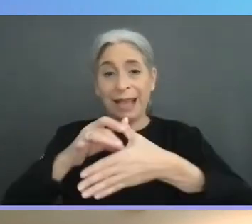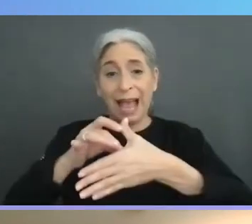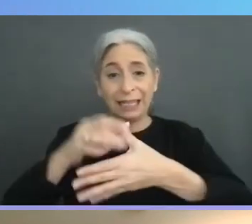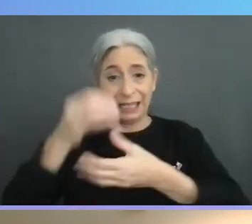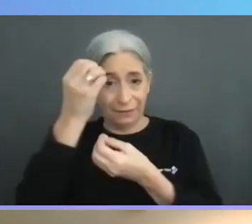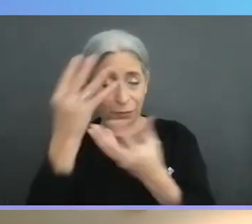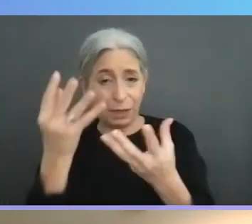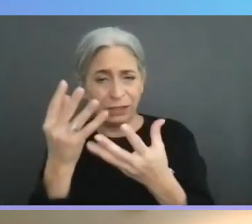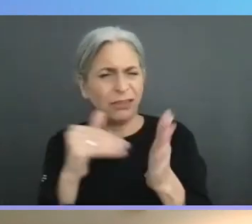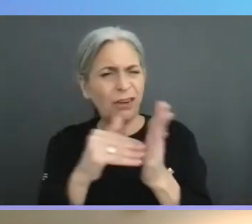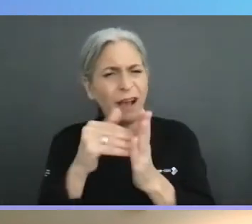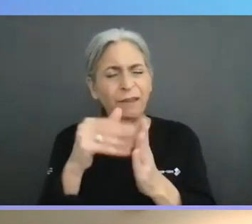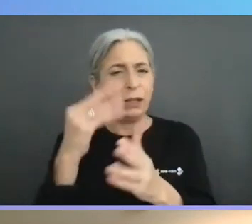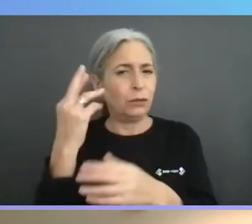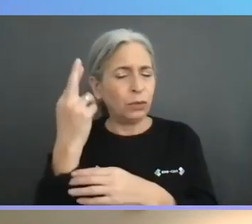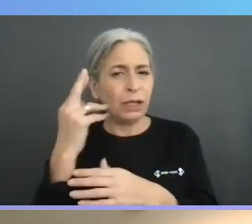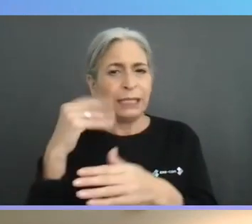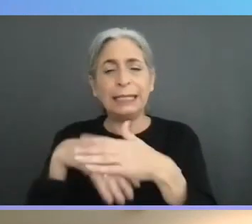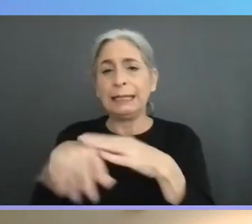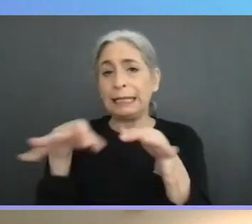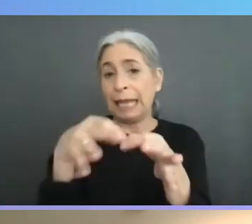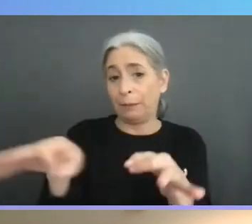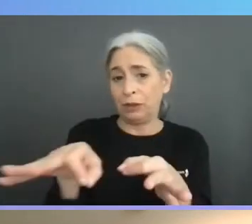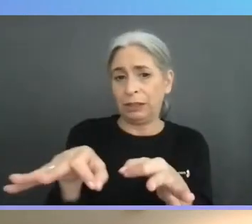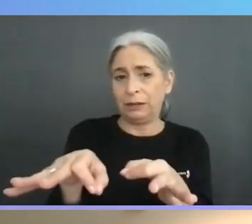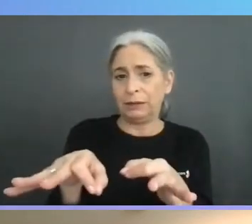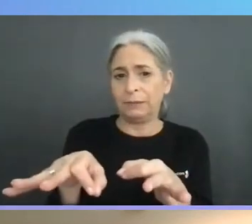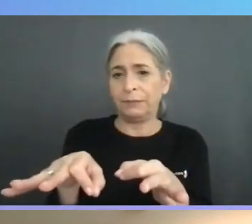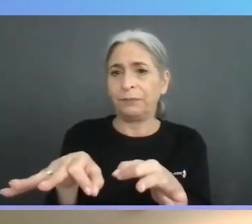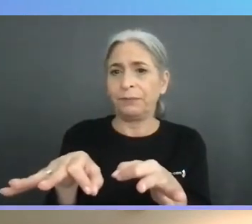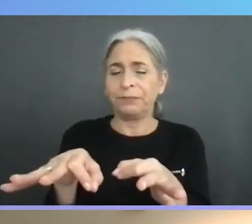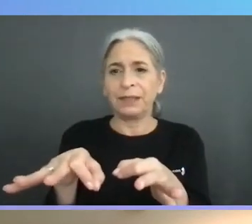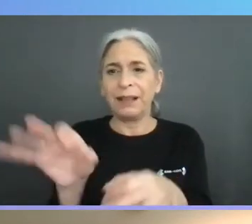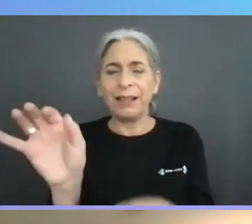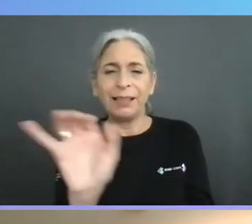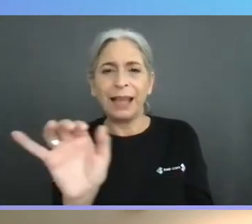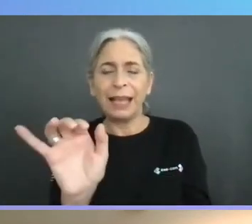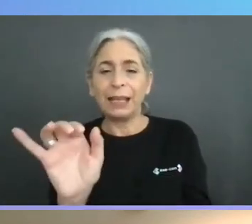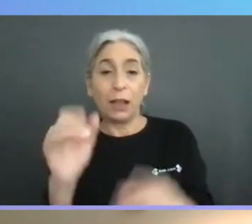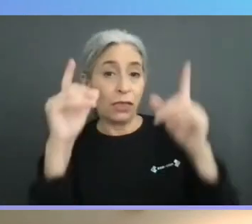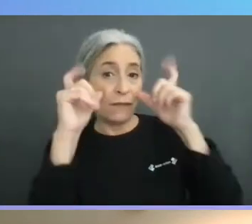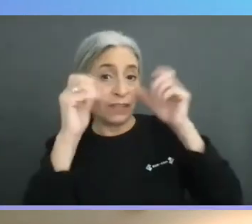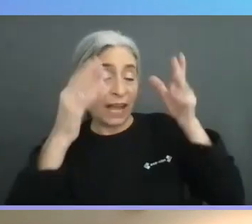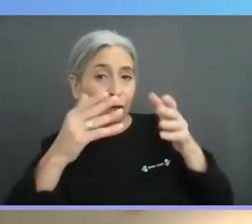in captions as things like the photographer of the image or the